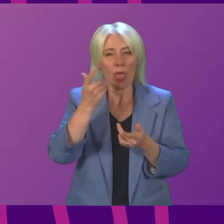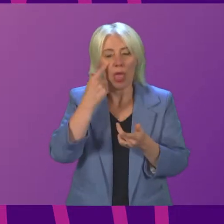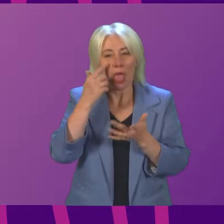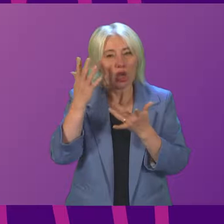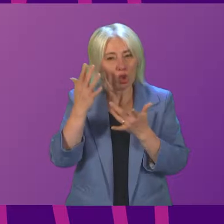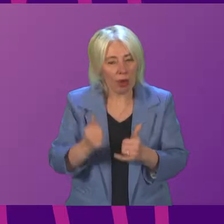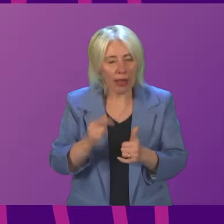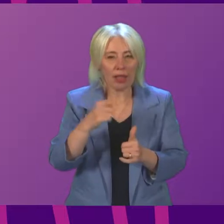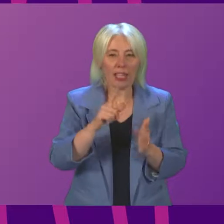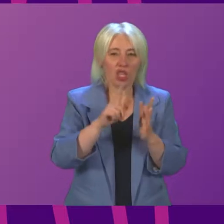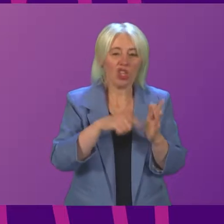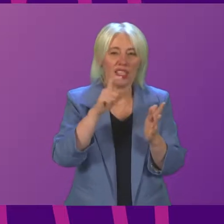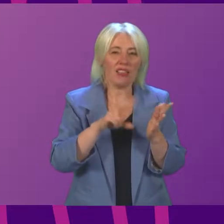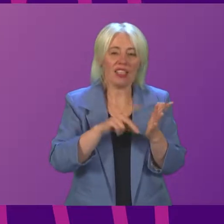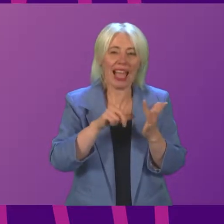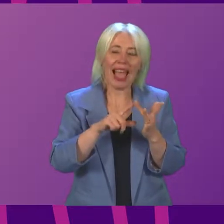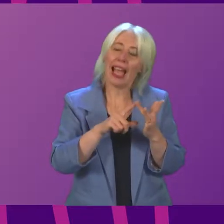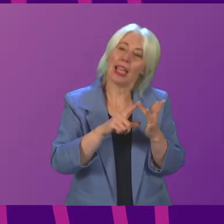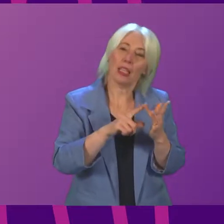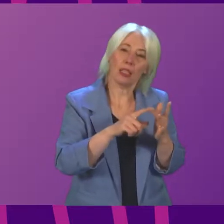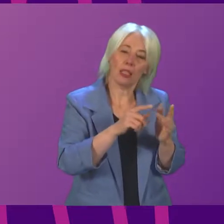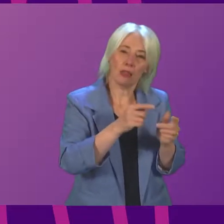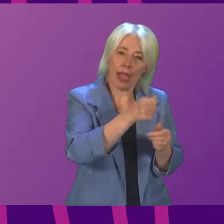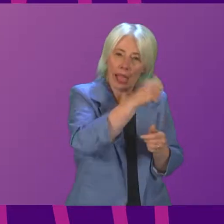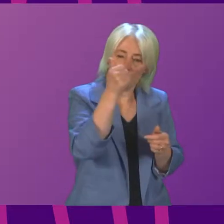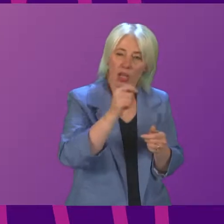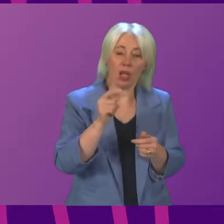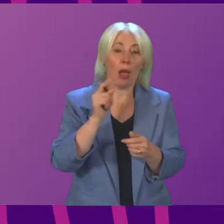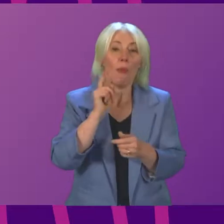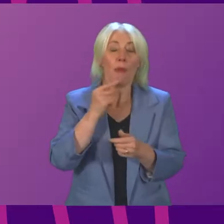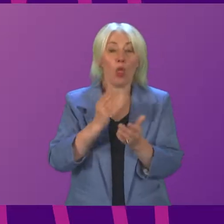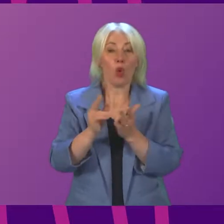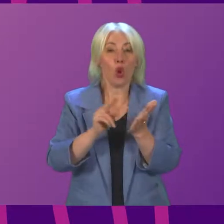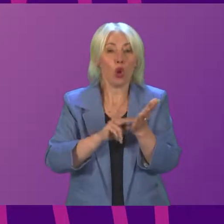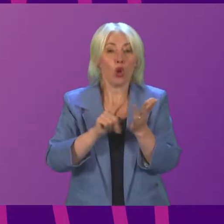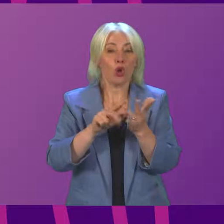JCVI experts, clinical trial participants who have had Novavax, Valneva or Medicago—which are the